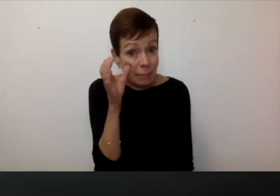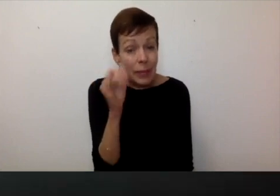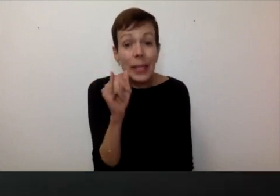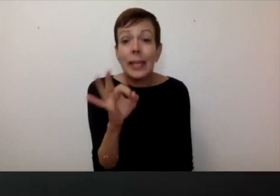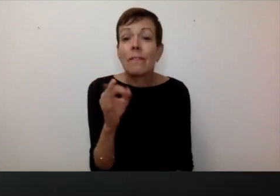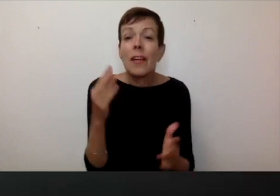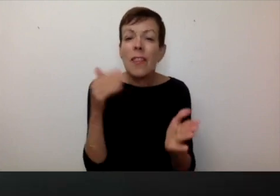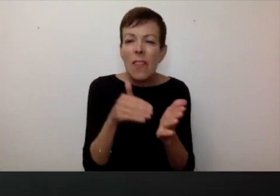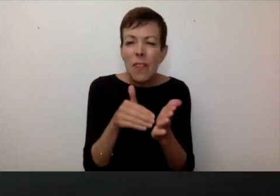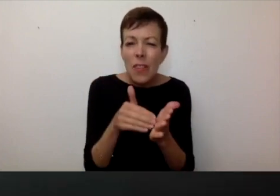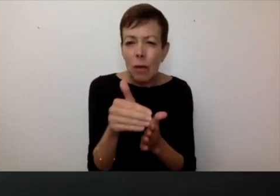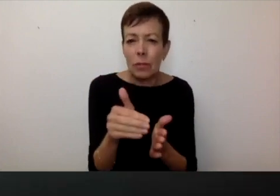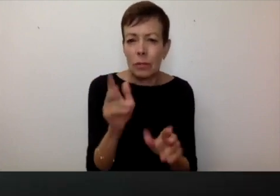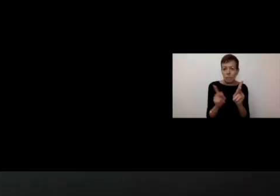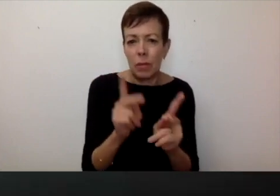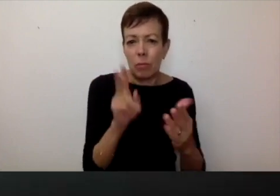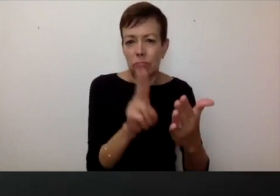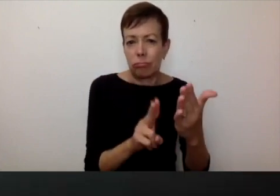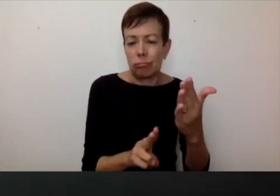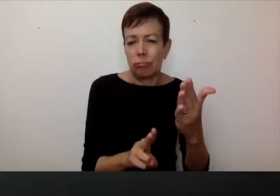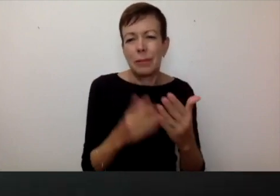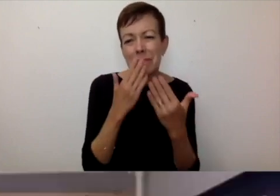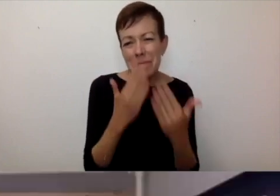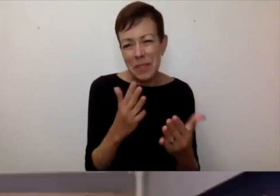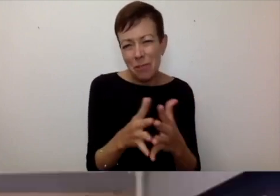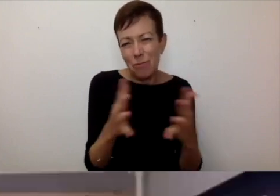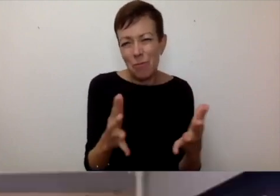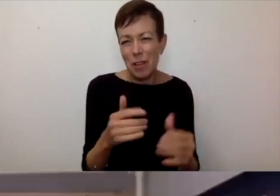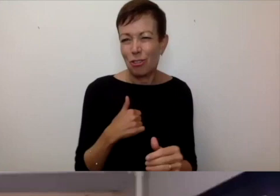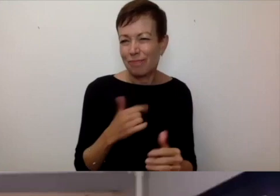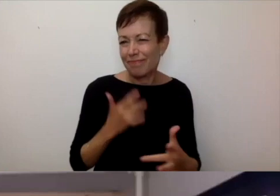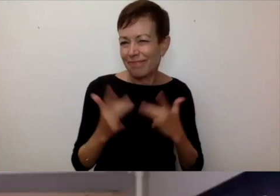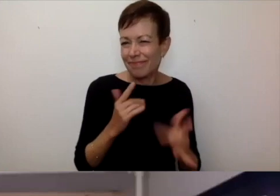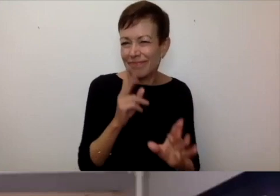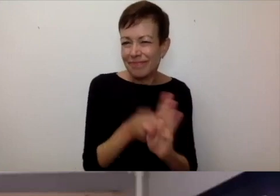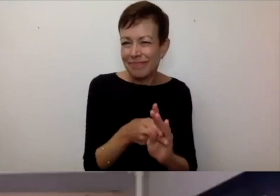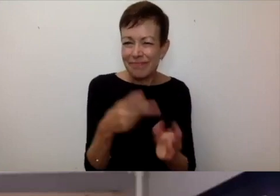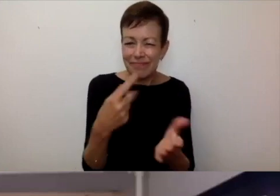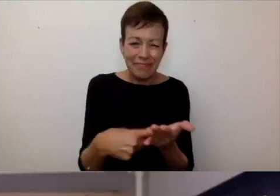to this discussion later patty thank you very much for that very